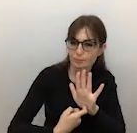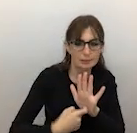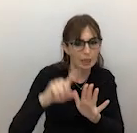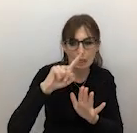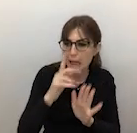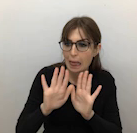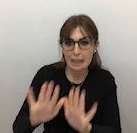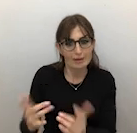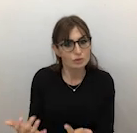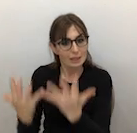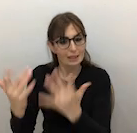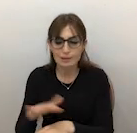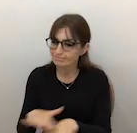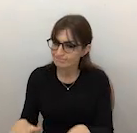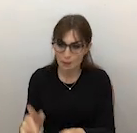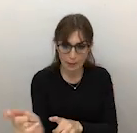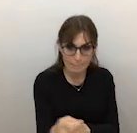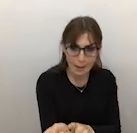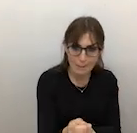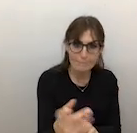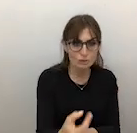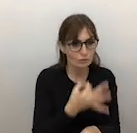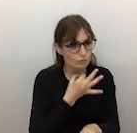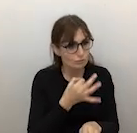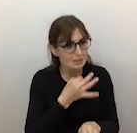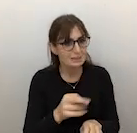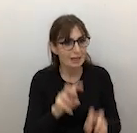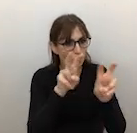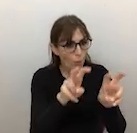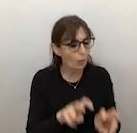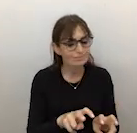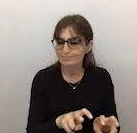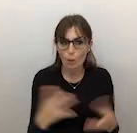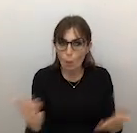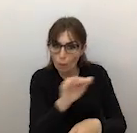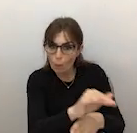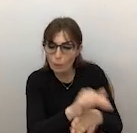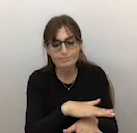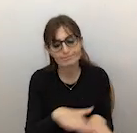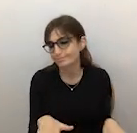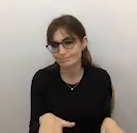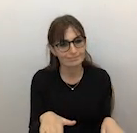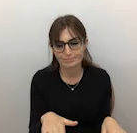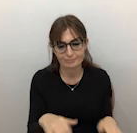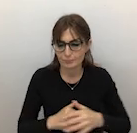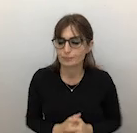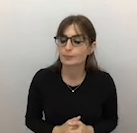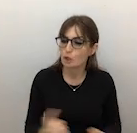You cannot leave it to the accountants of the board, the members of the Audit and Risk Committee, or indeed the external auditor. To assist you